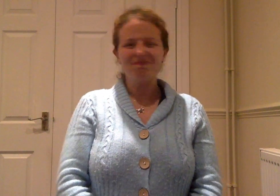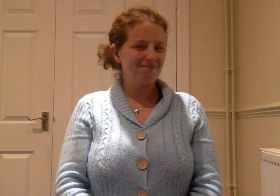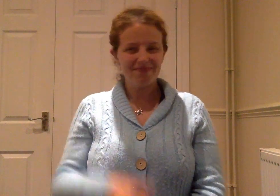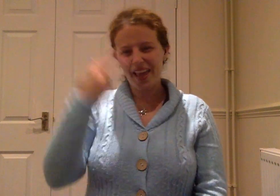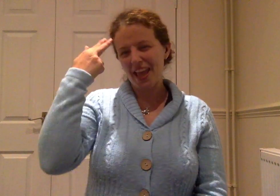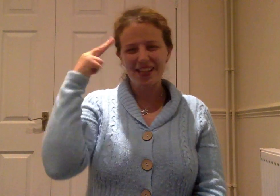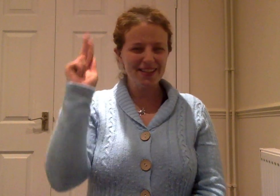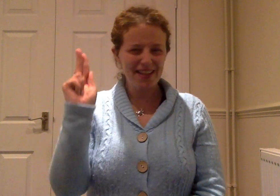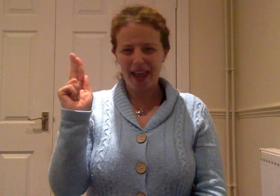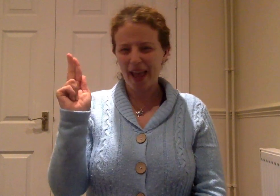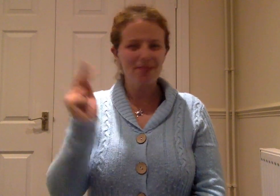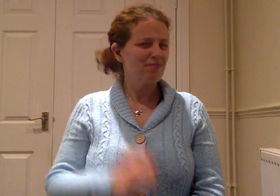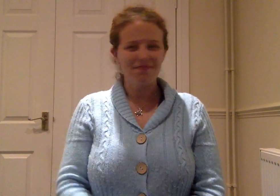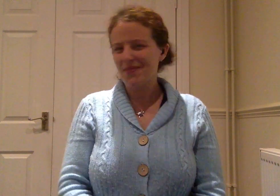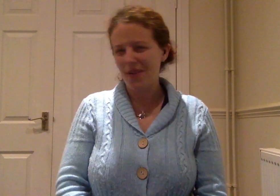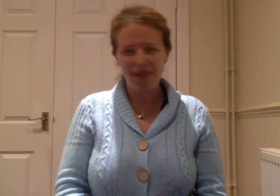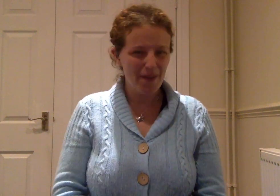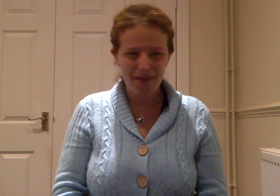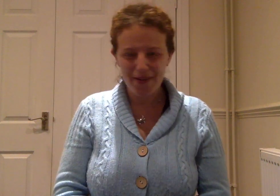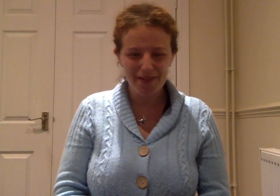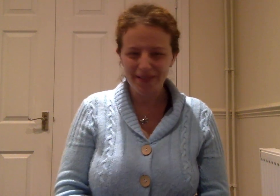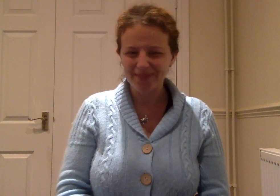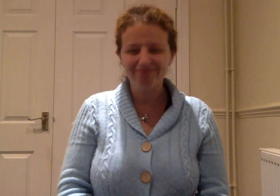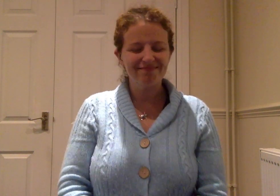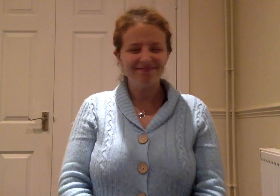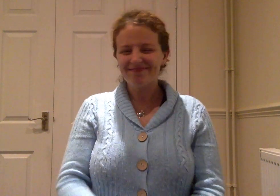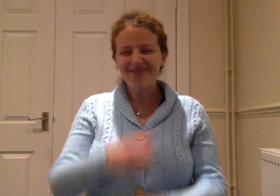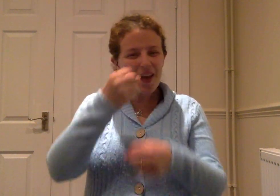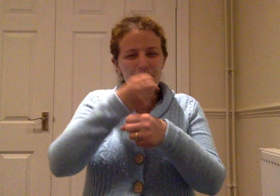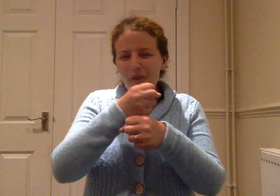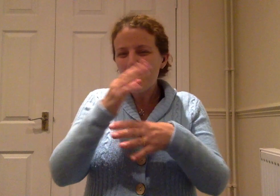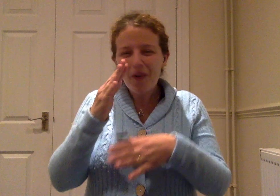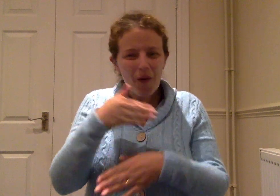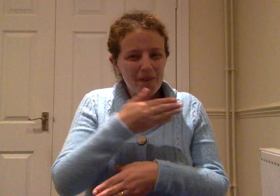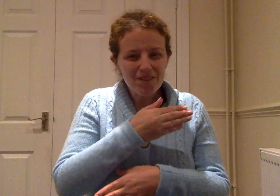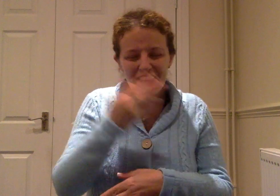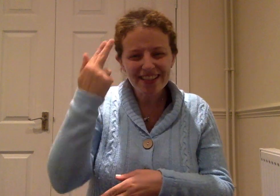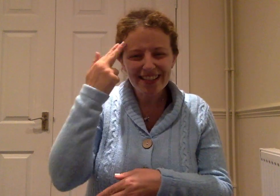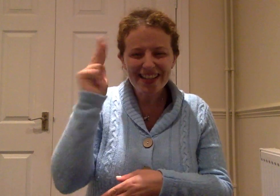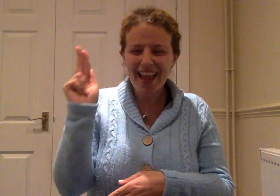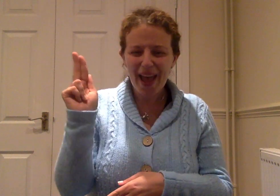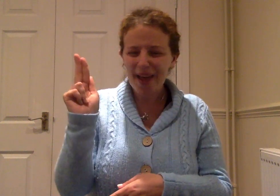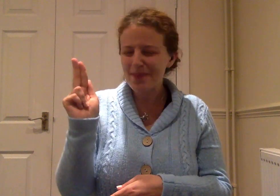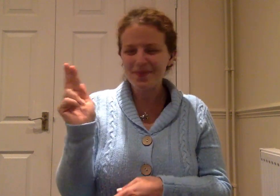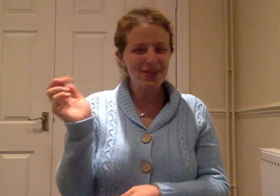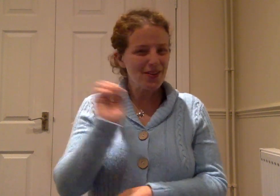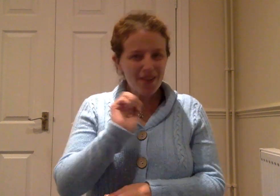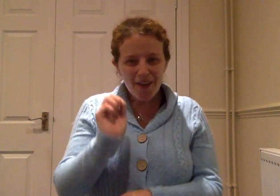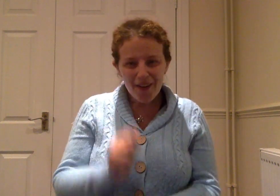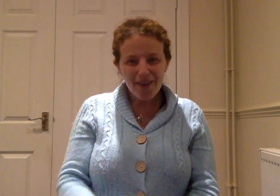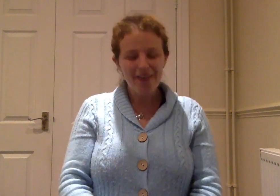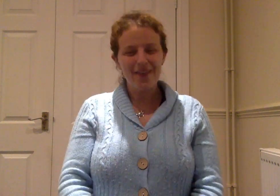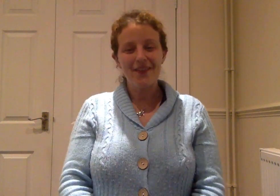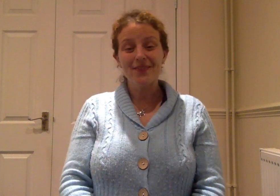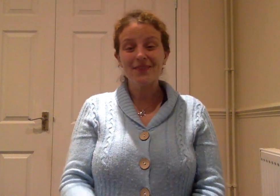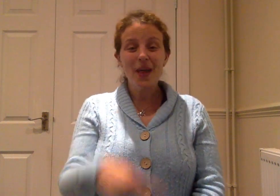Names, no, goldfish name no.